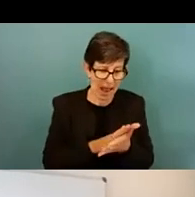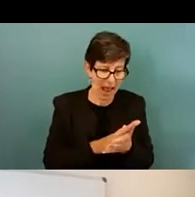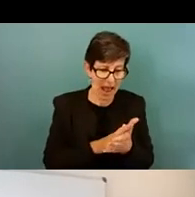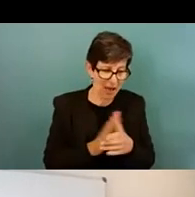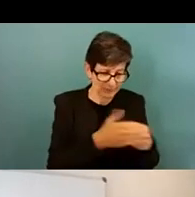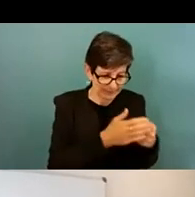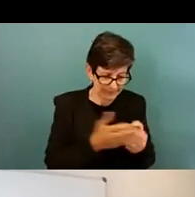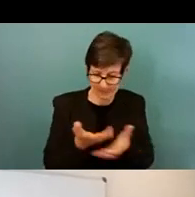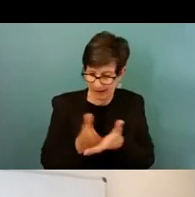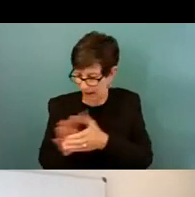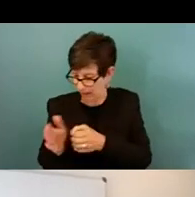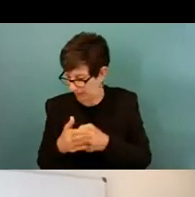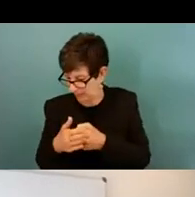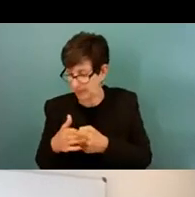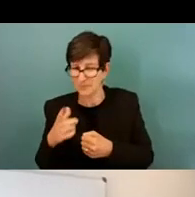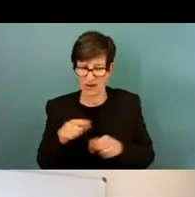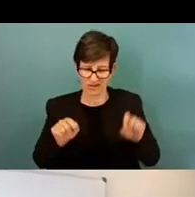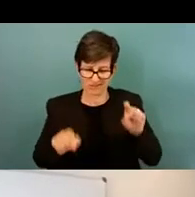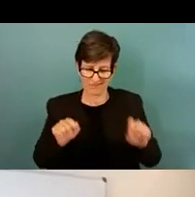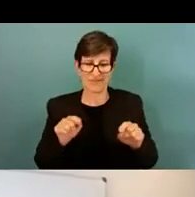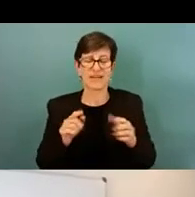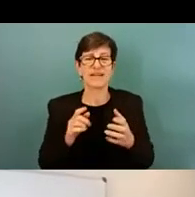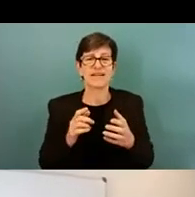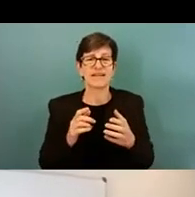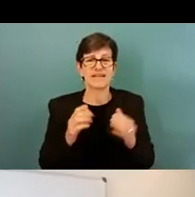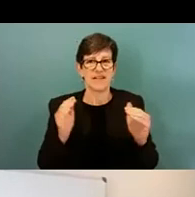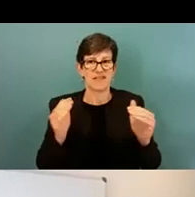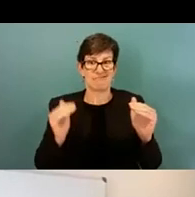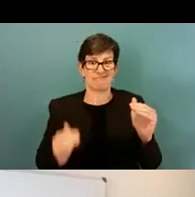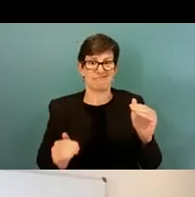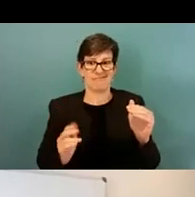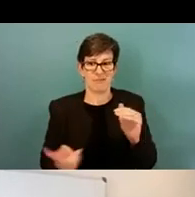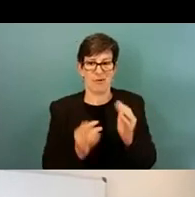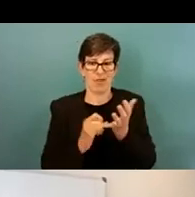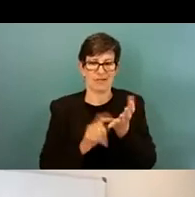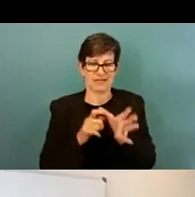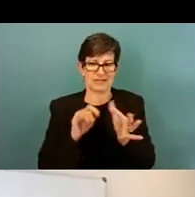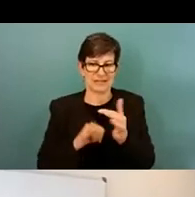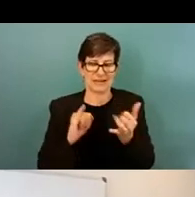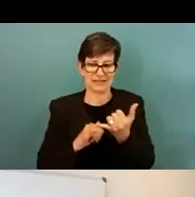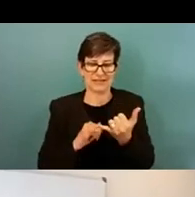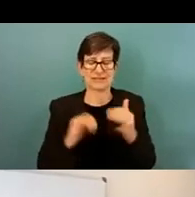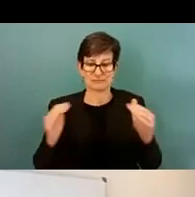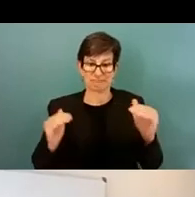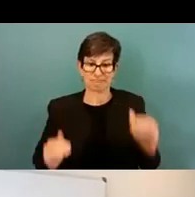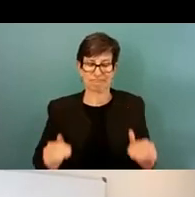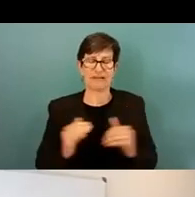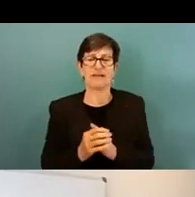results are lower than others. But it's sort of connected with a particular question about,